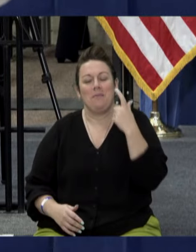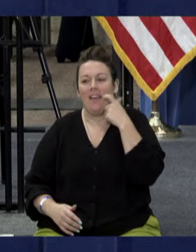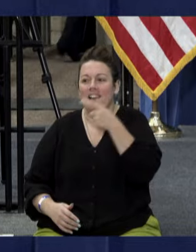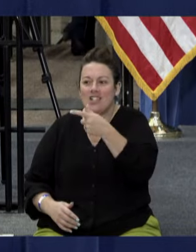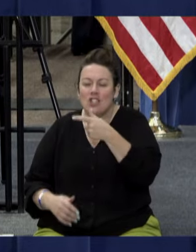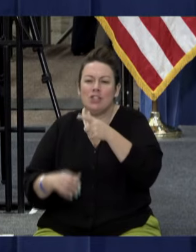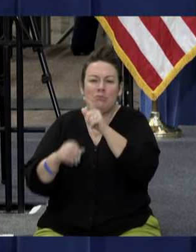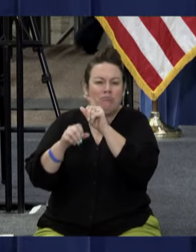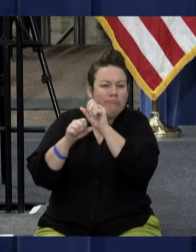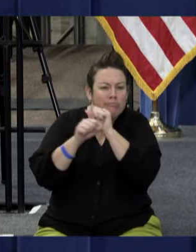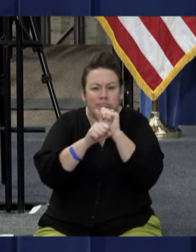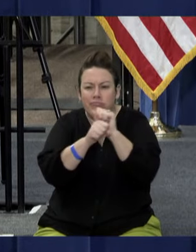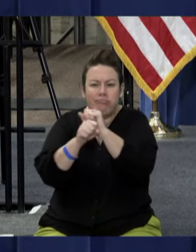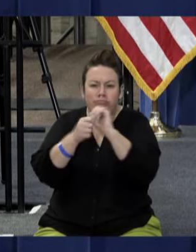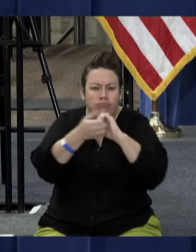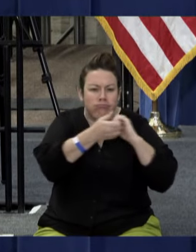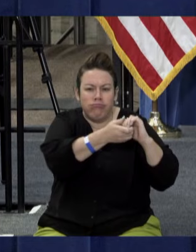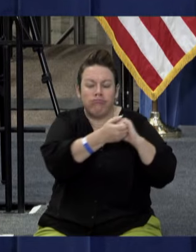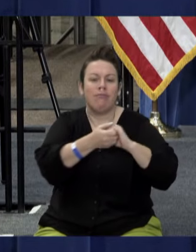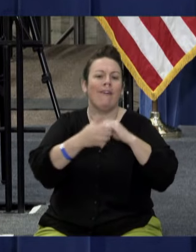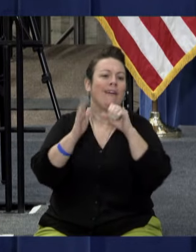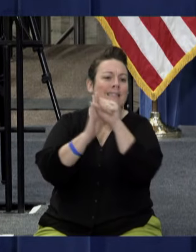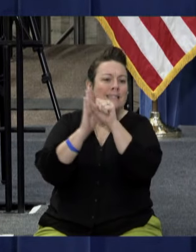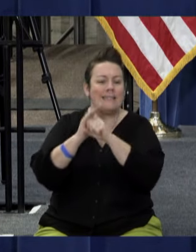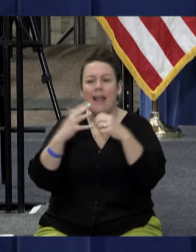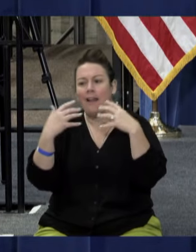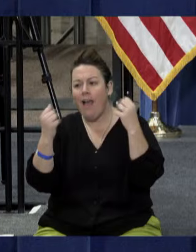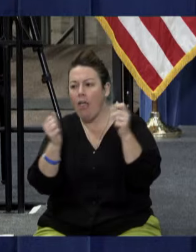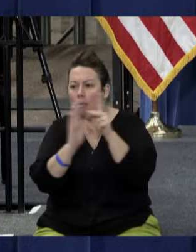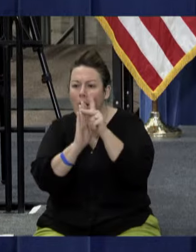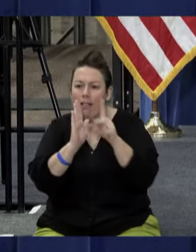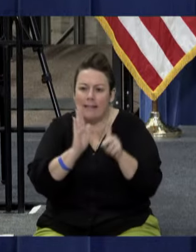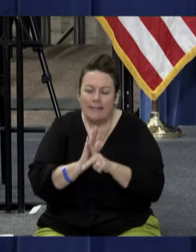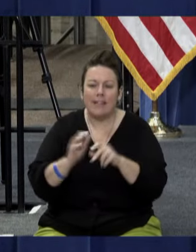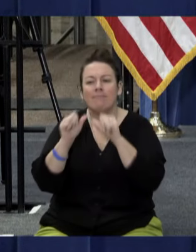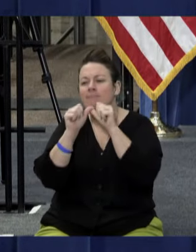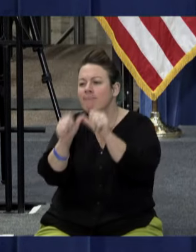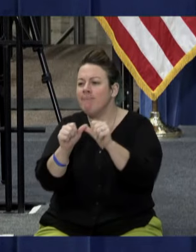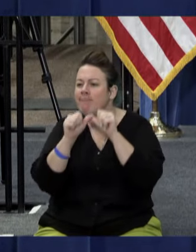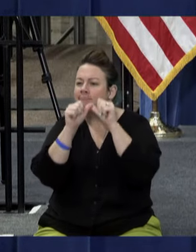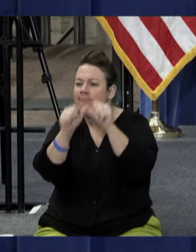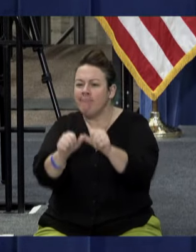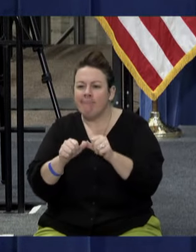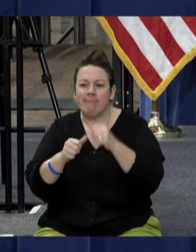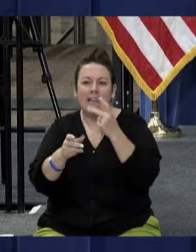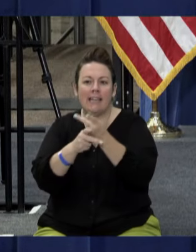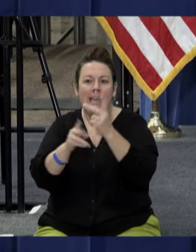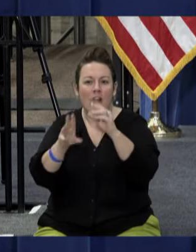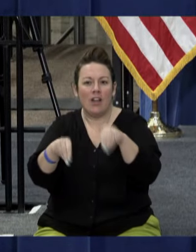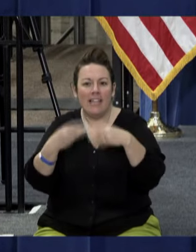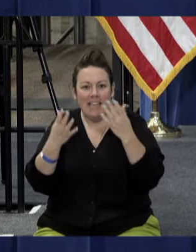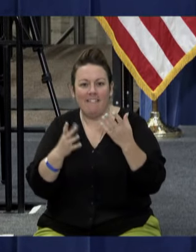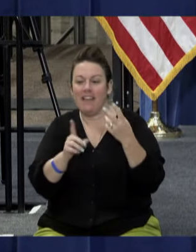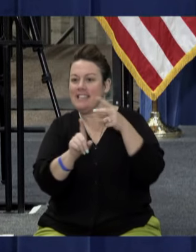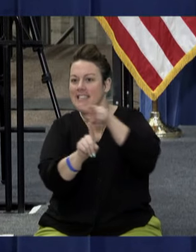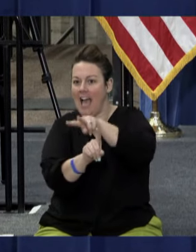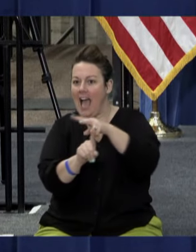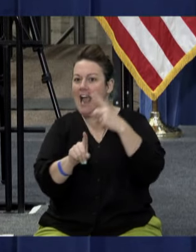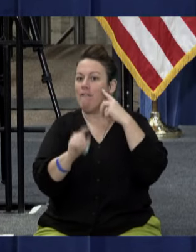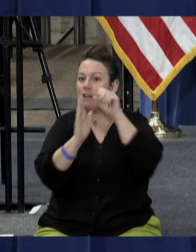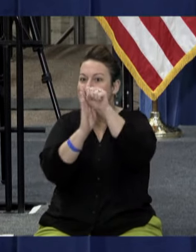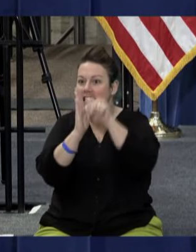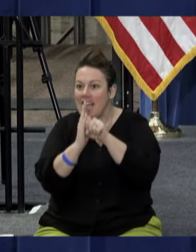with the state health policy and continuously on the caregiving side from state to state to state,